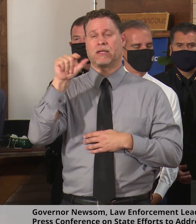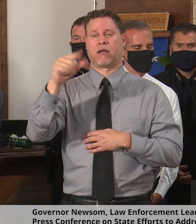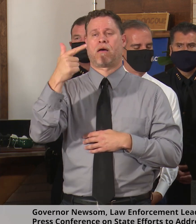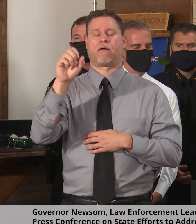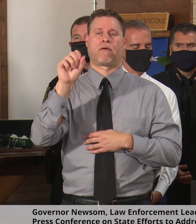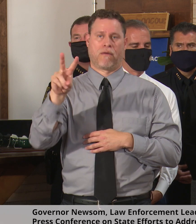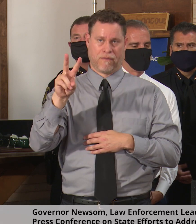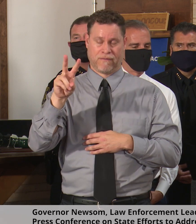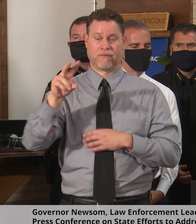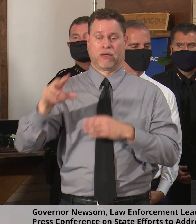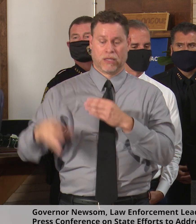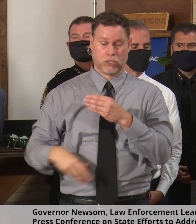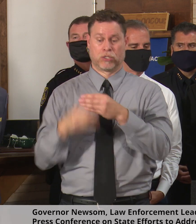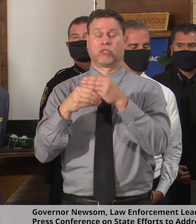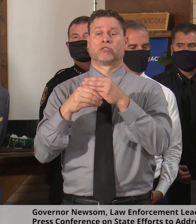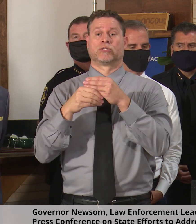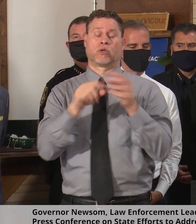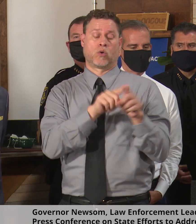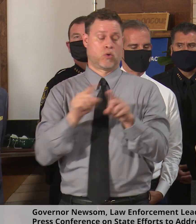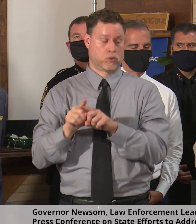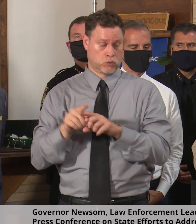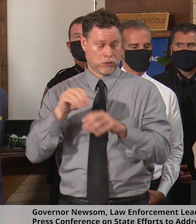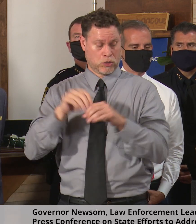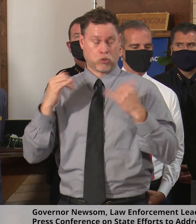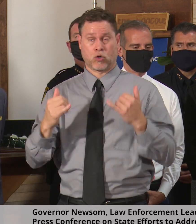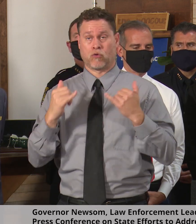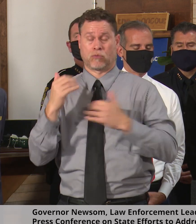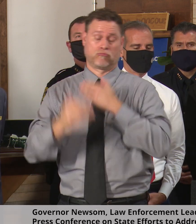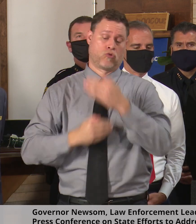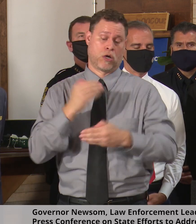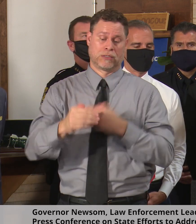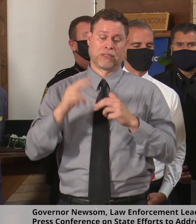and additionally we're also in the currently in the process of building a web-based